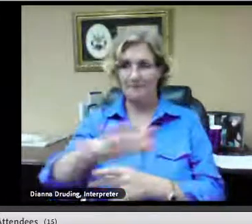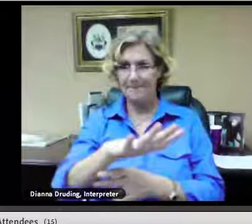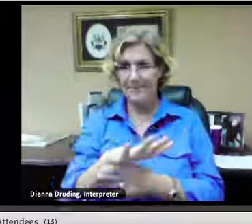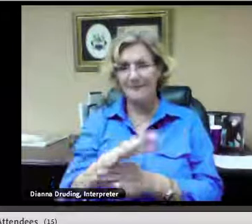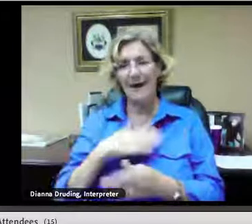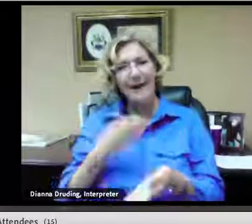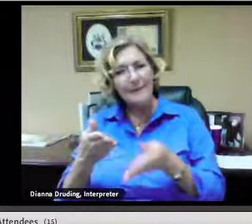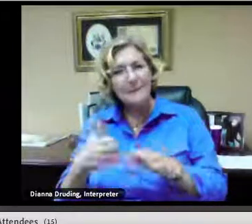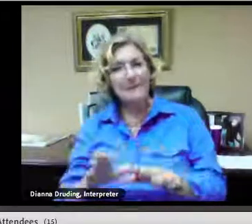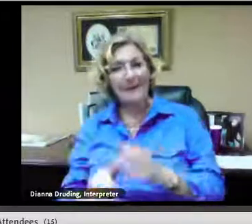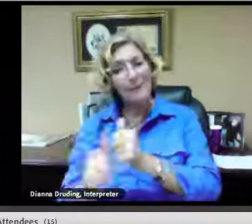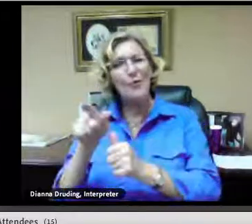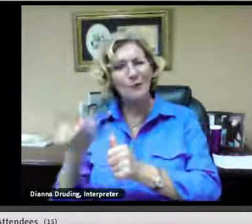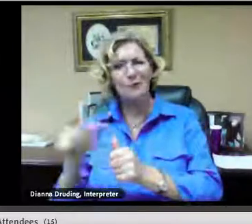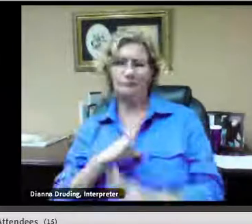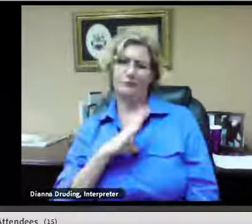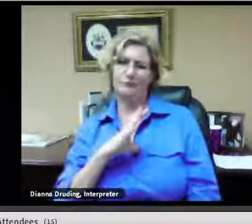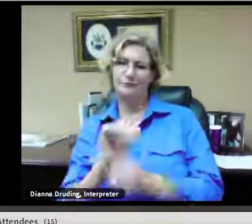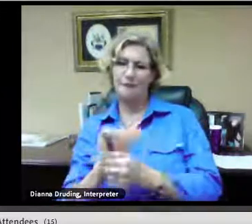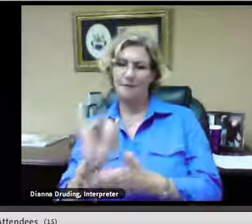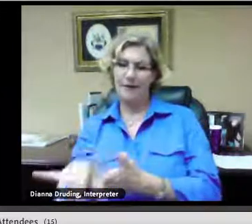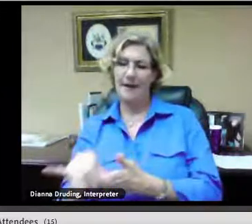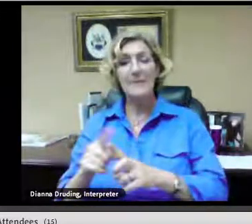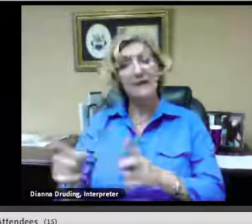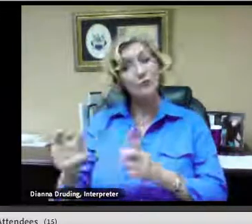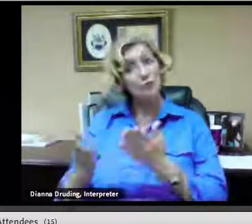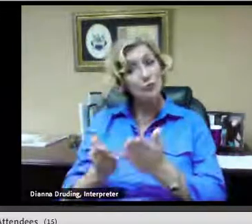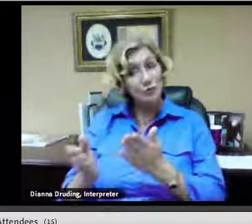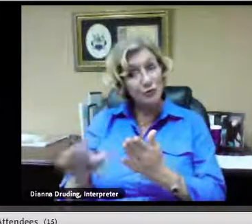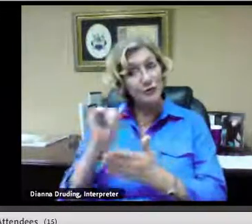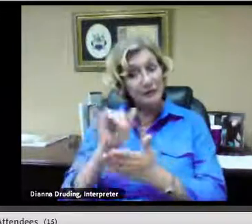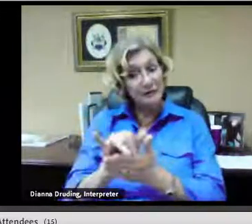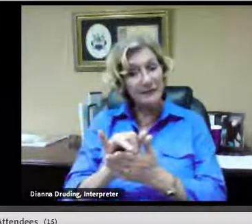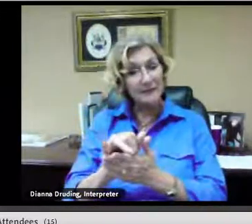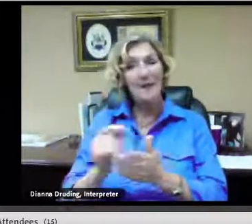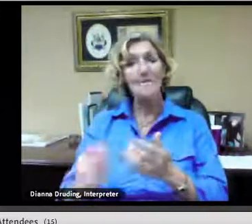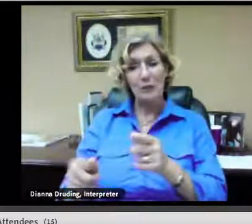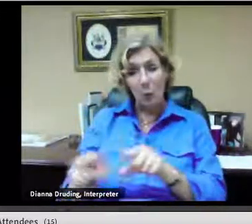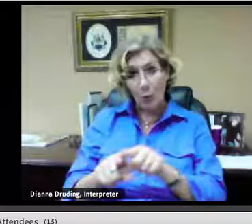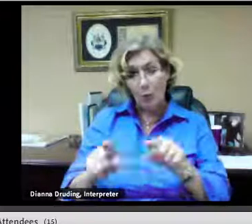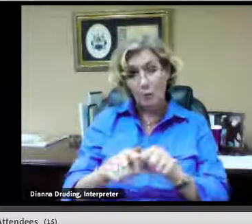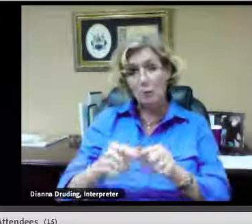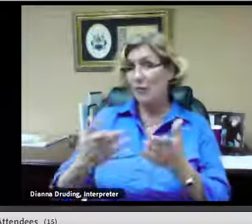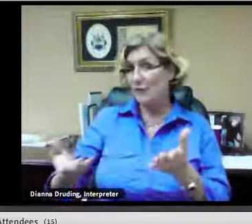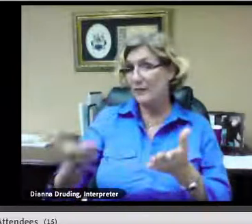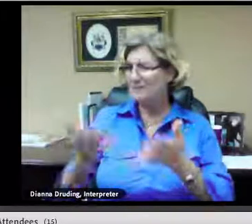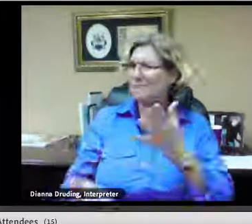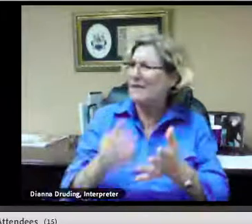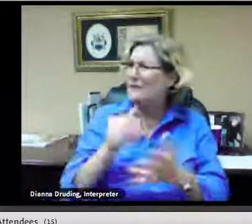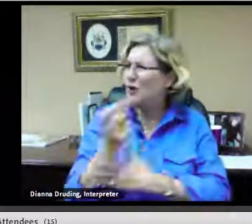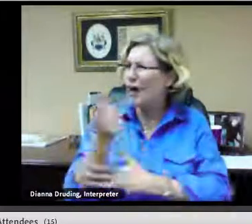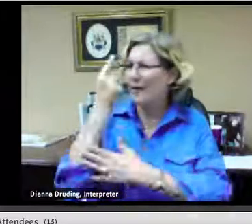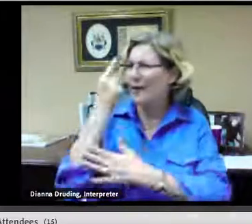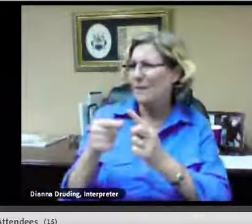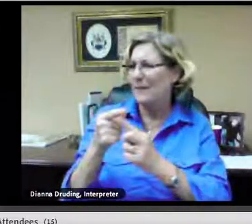But to services, but also maybe to things you might not necessarily think about, flyers, websites,